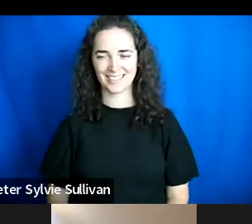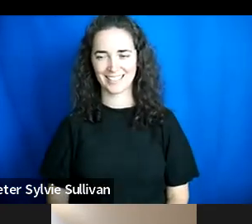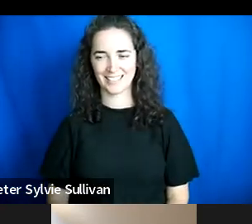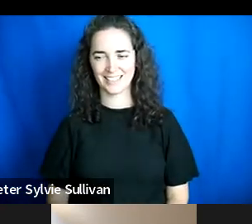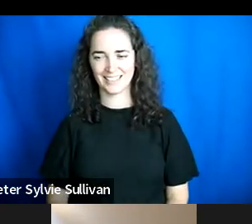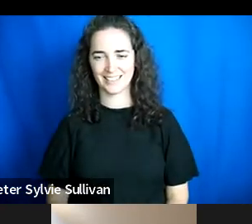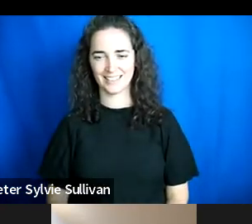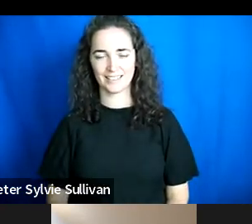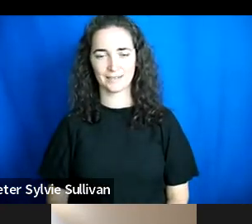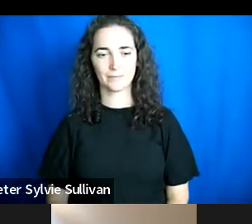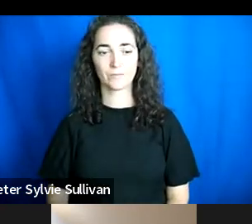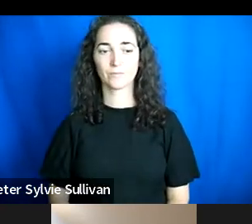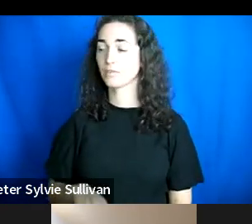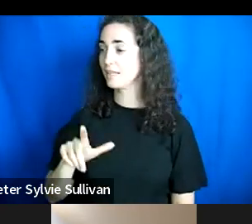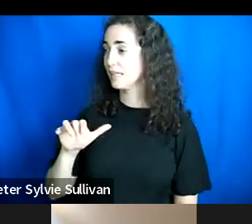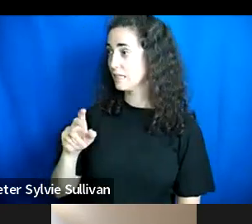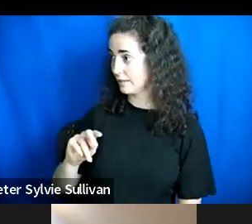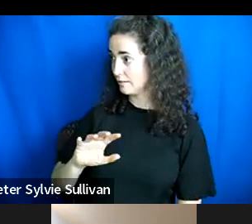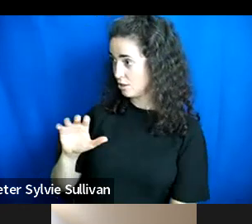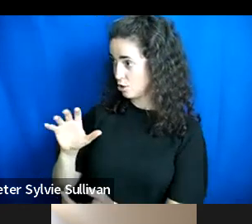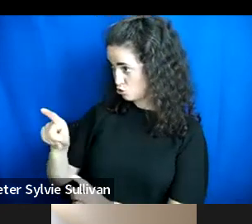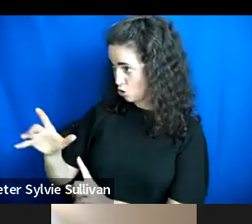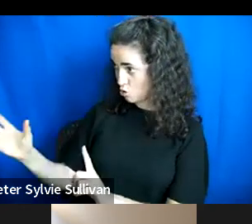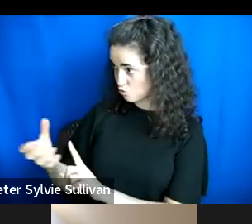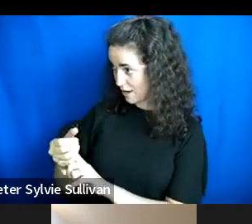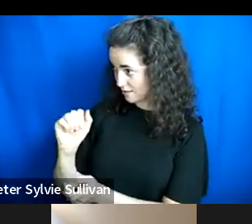Did you get hugs while you were also getting arrested?